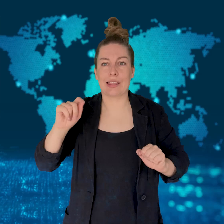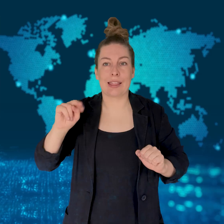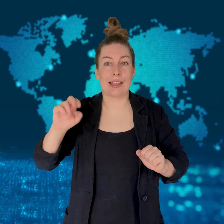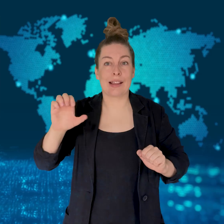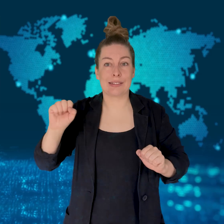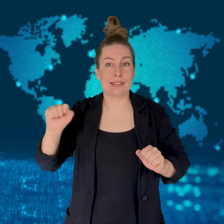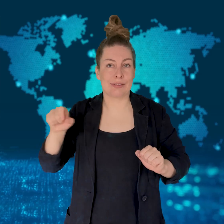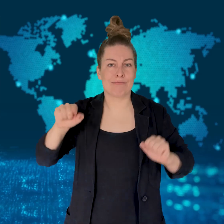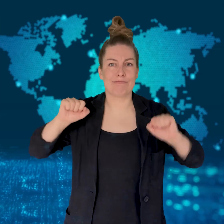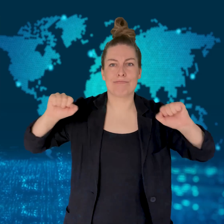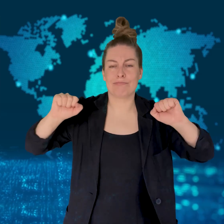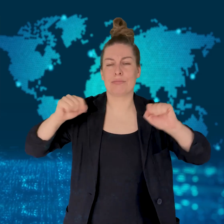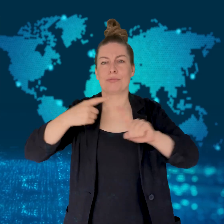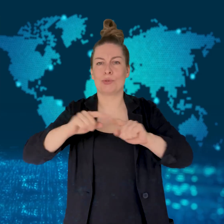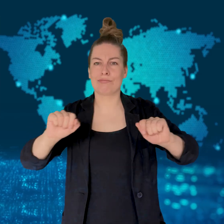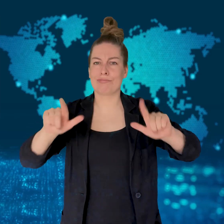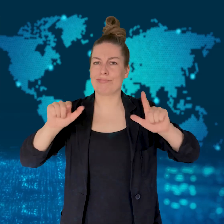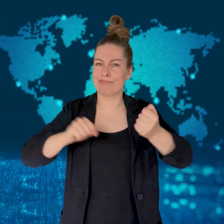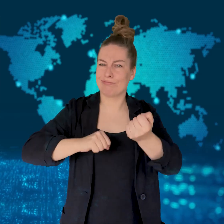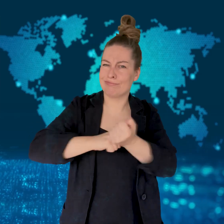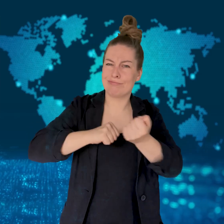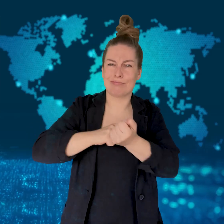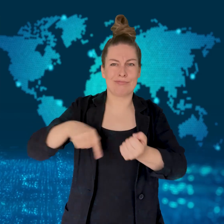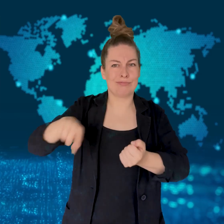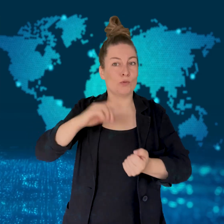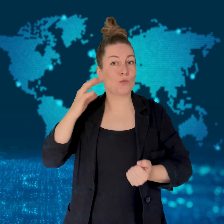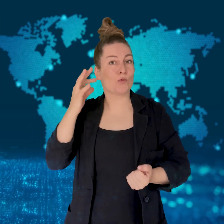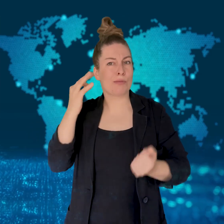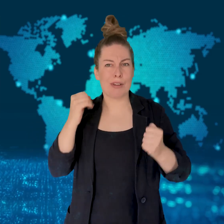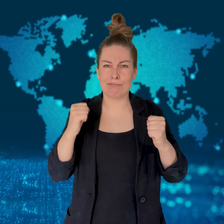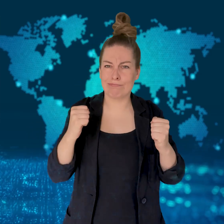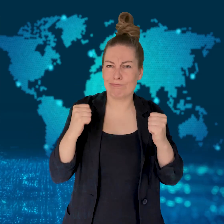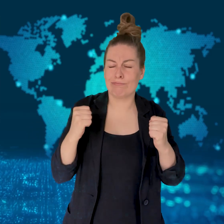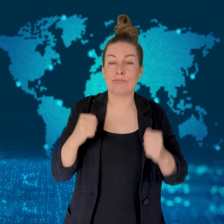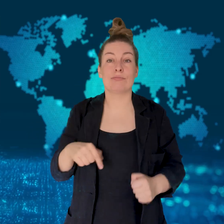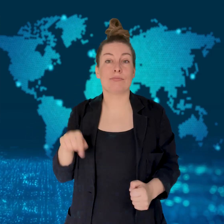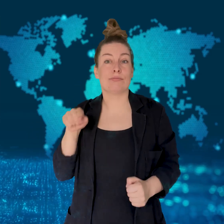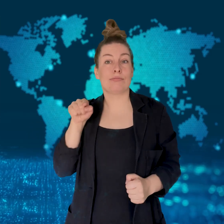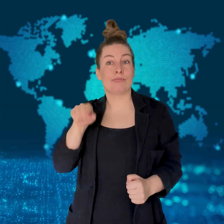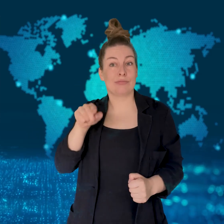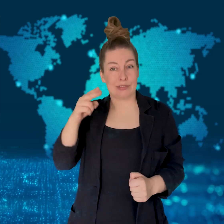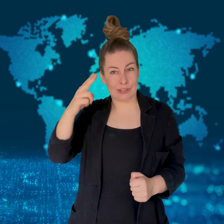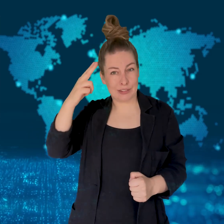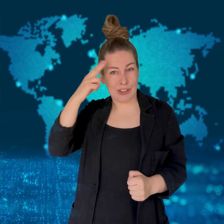Manahel was a fitness instructor as well as a women's rights activist.